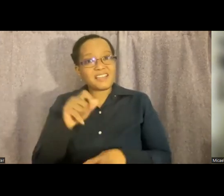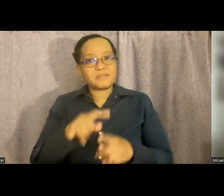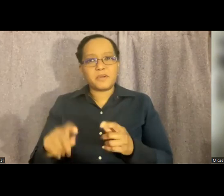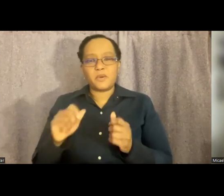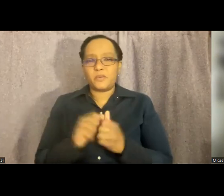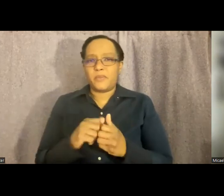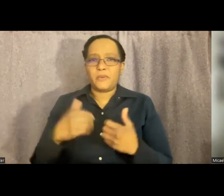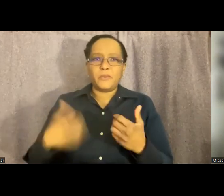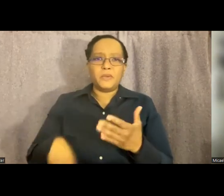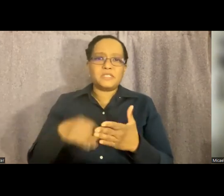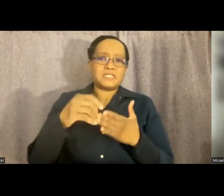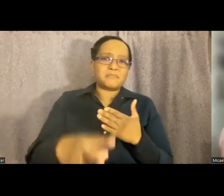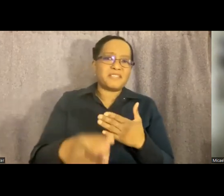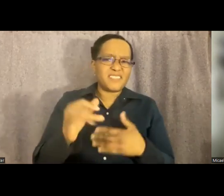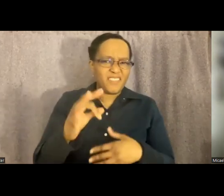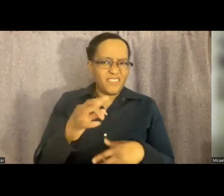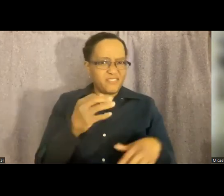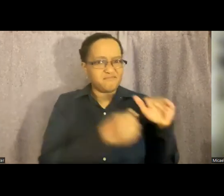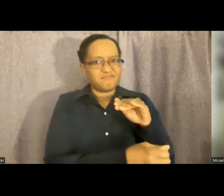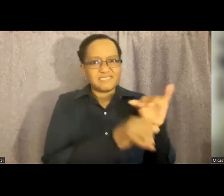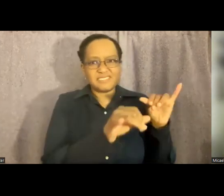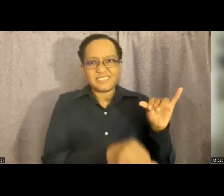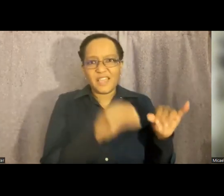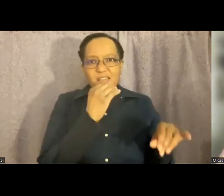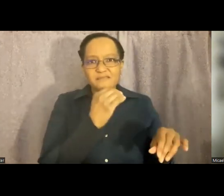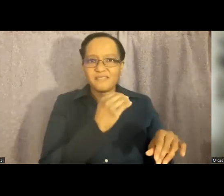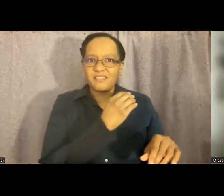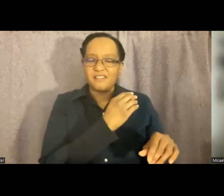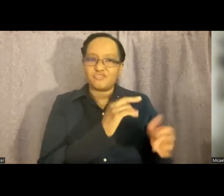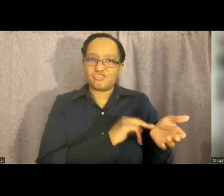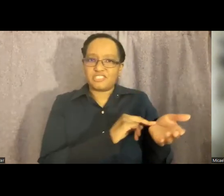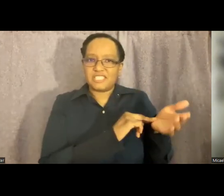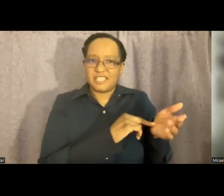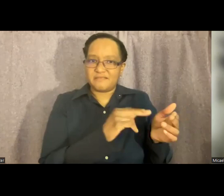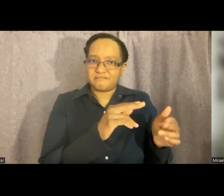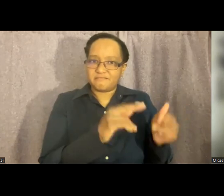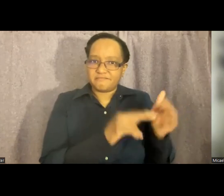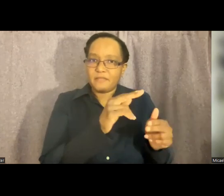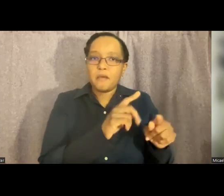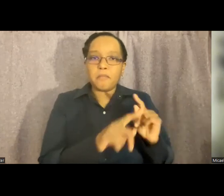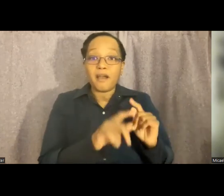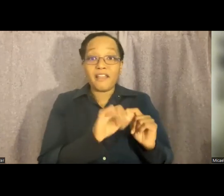if she was in a facility, but the care would not be provided and transferred if she came home.